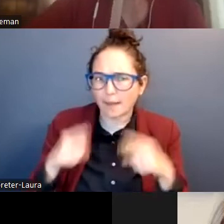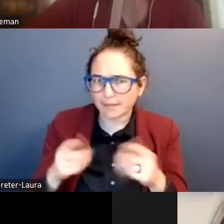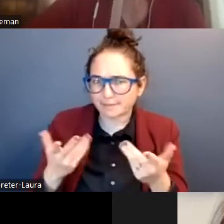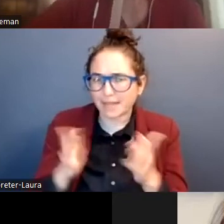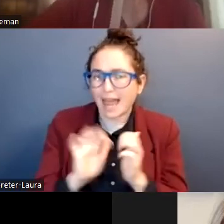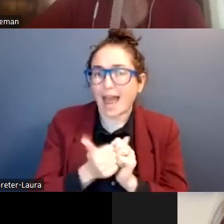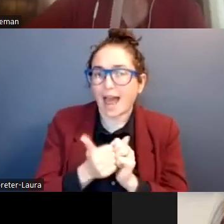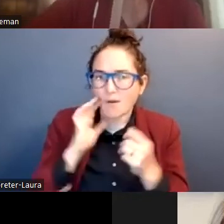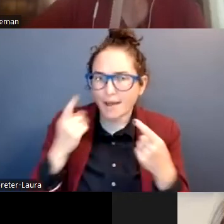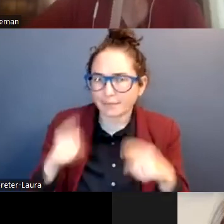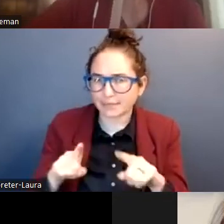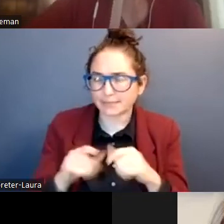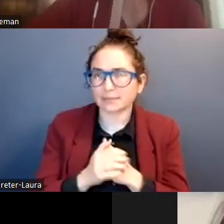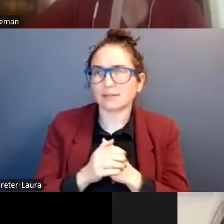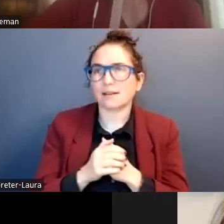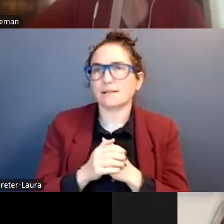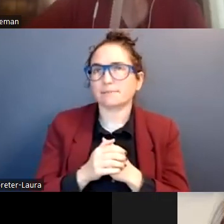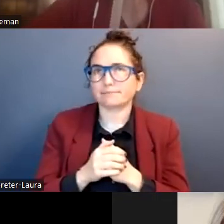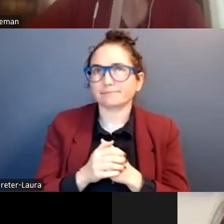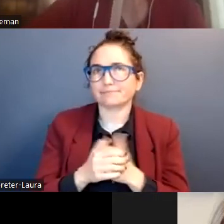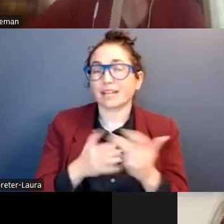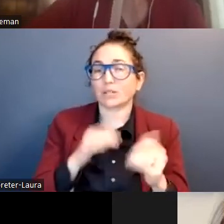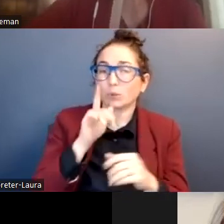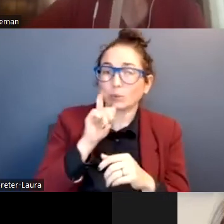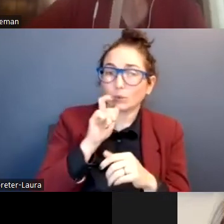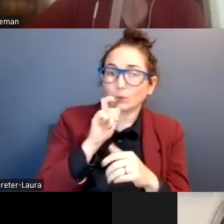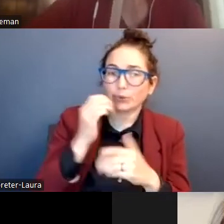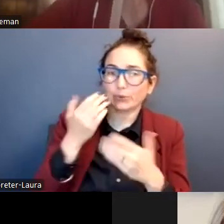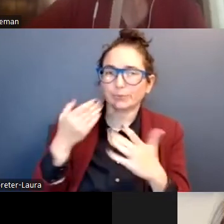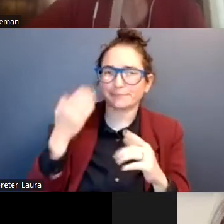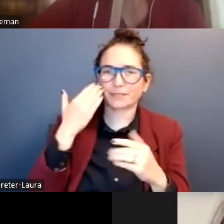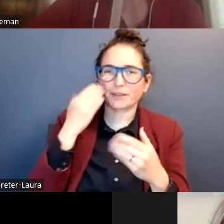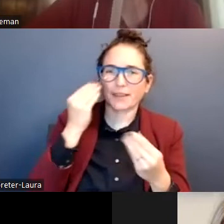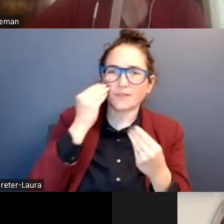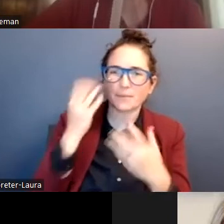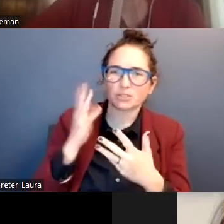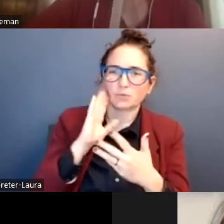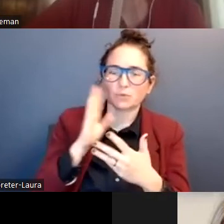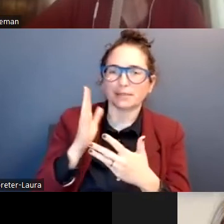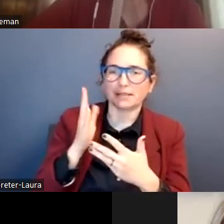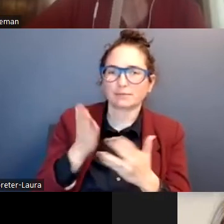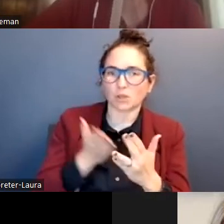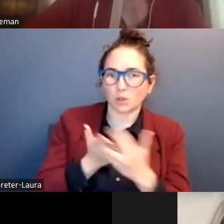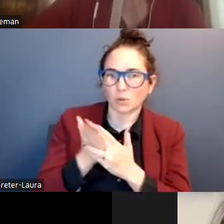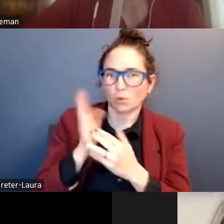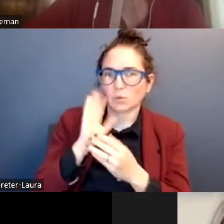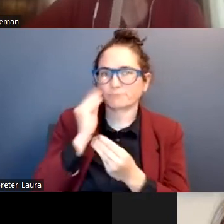it happen? And by whom? Is the information conveyed? These are all things that happen within a